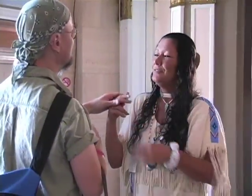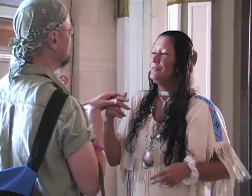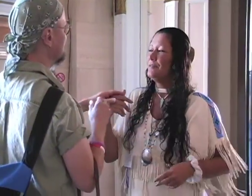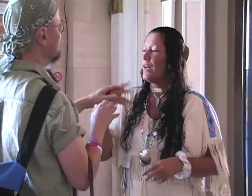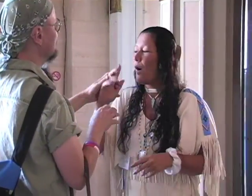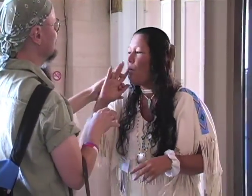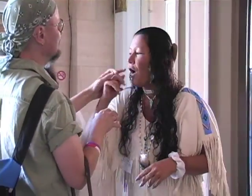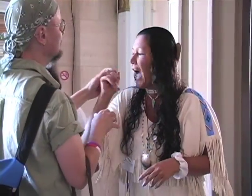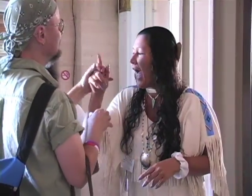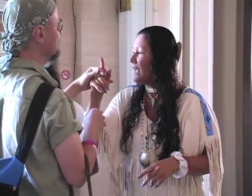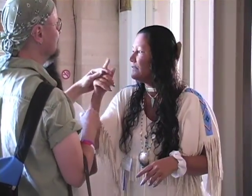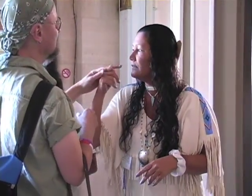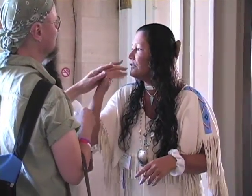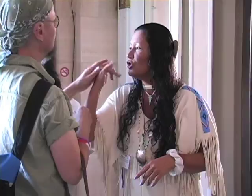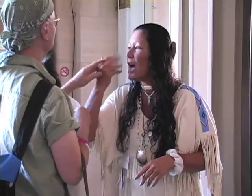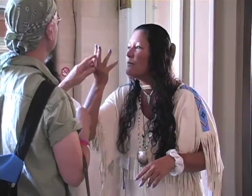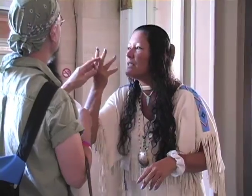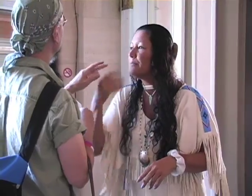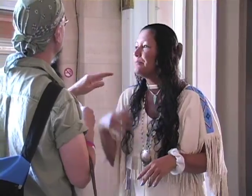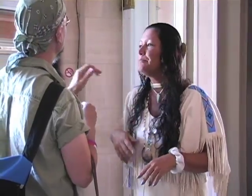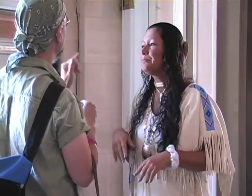I will ask JW